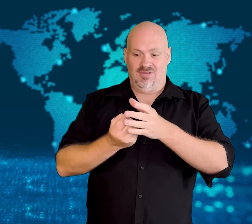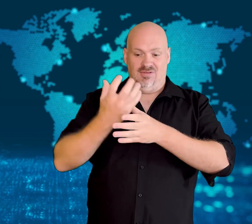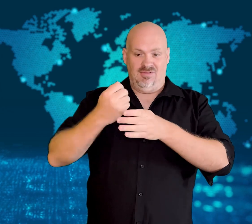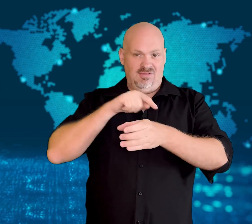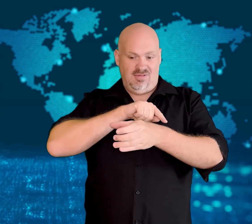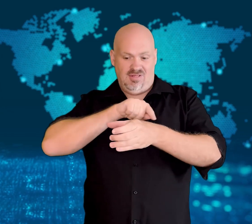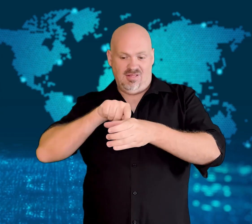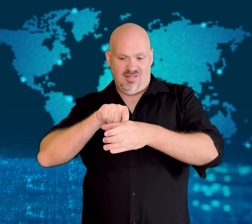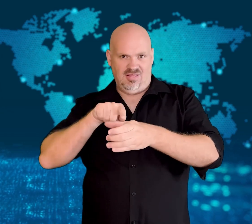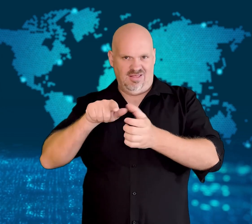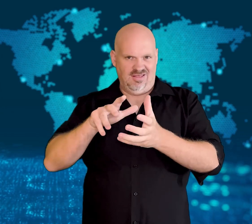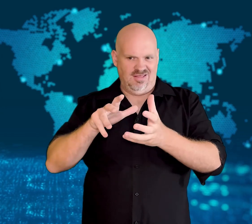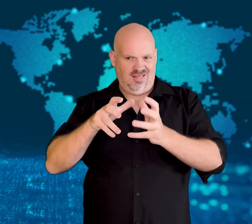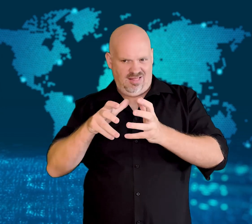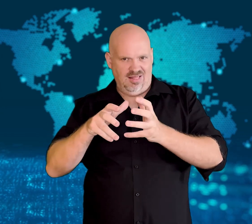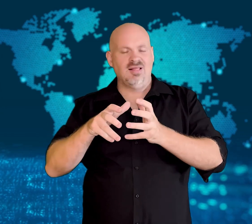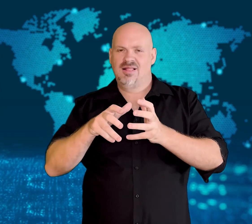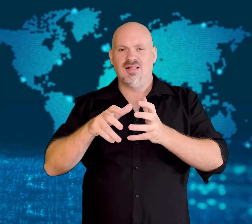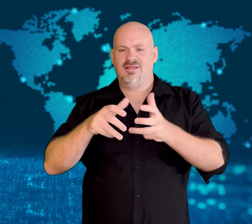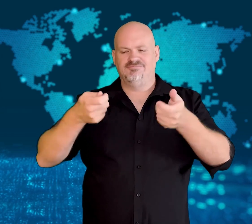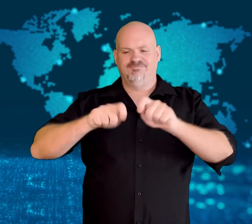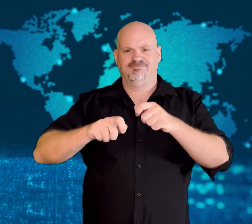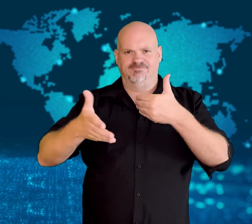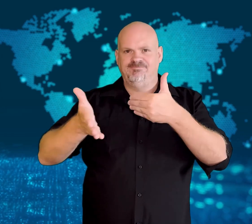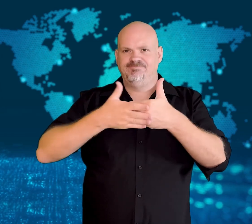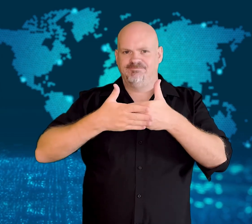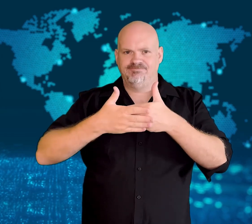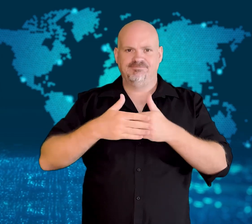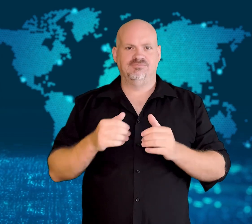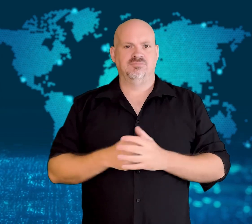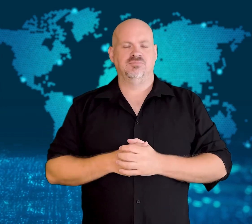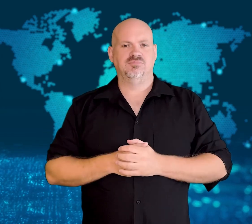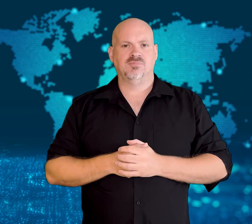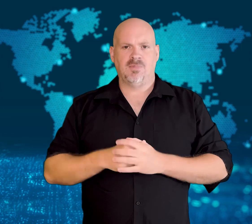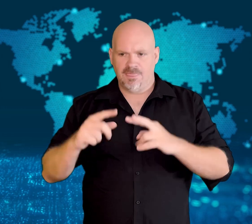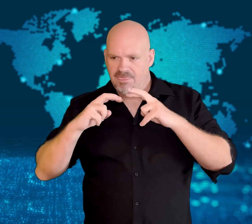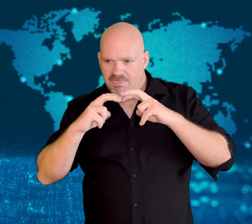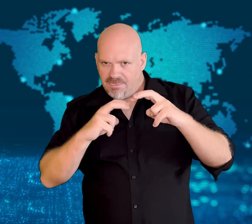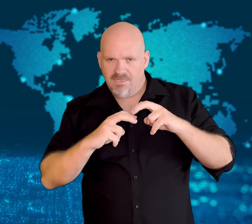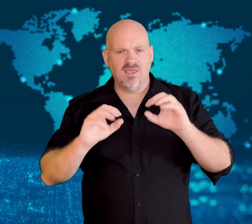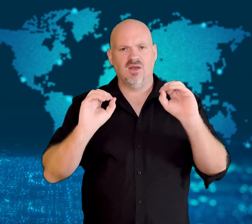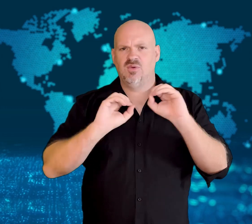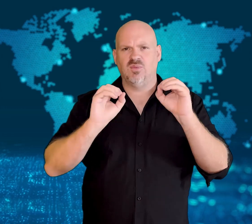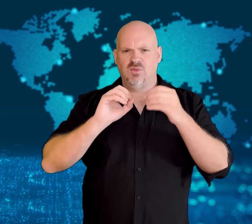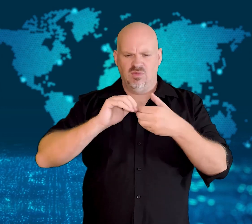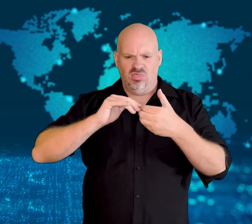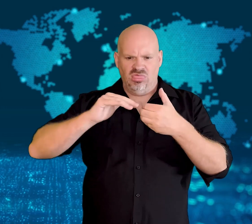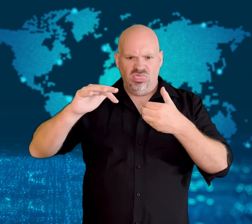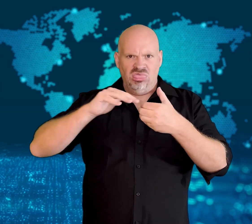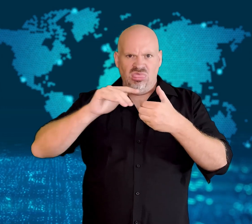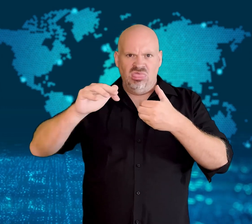They reported that they detected no radioactive leaks,